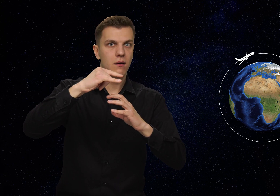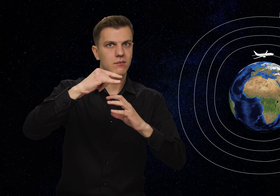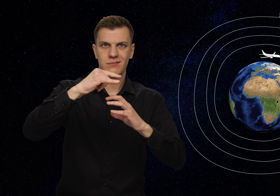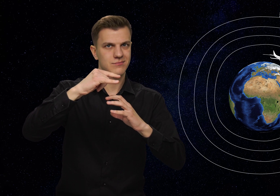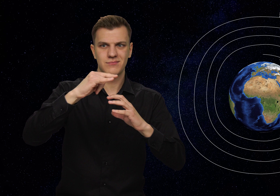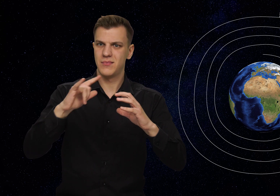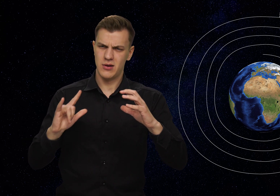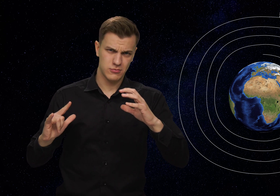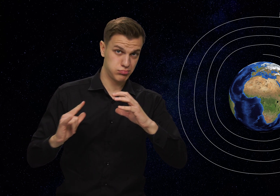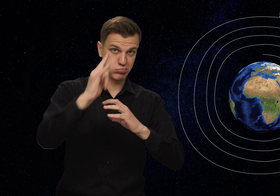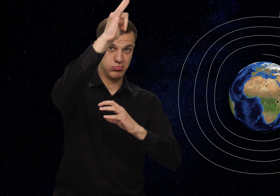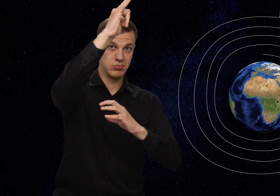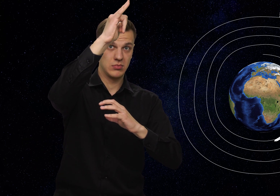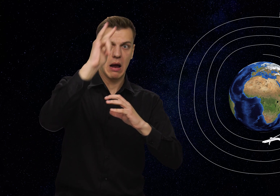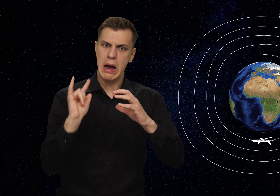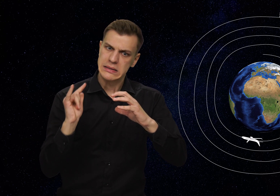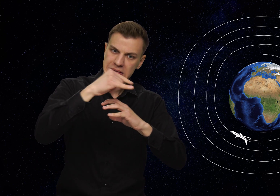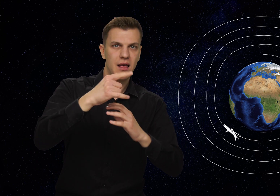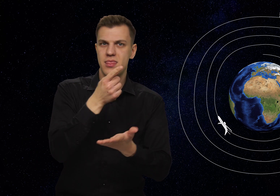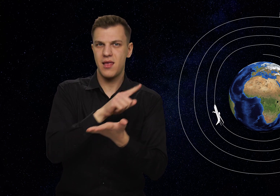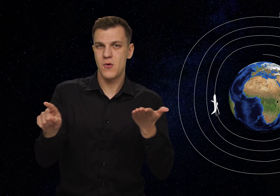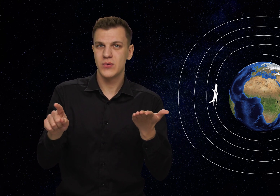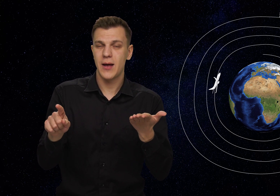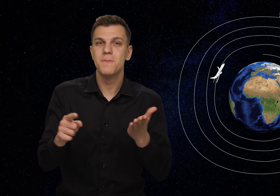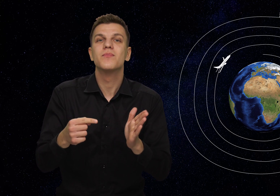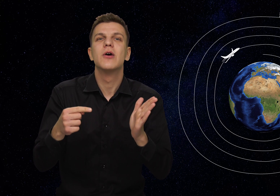That is, the speed required for an object to enter Earth's orbit.